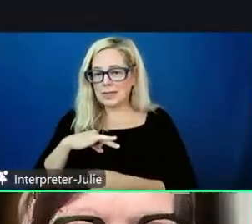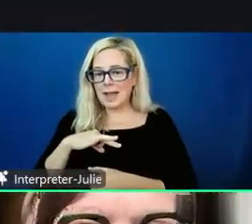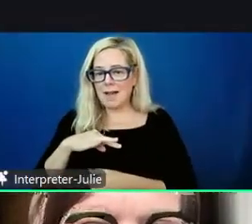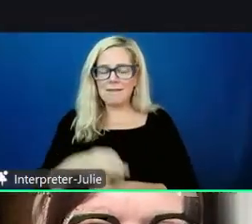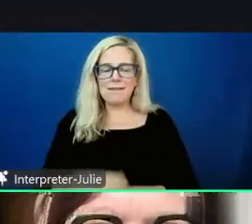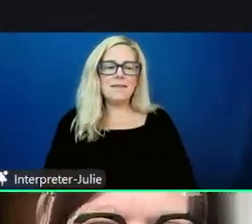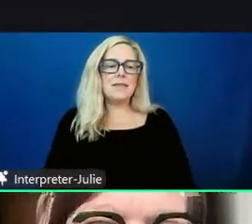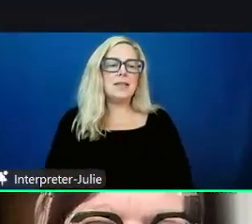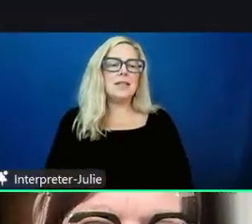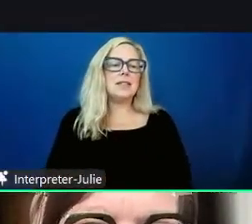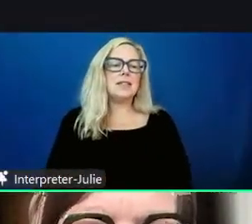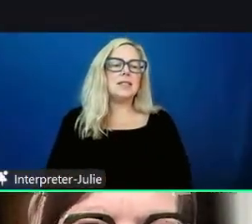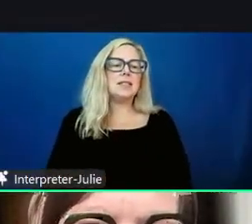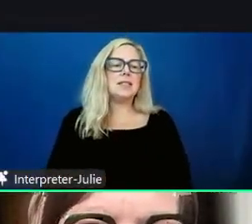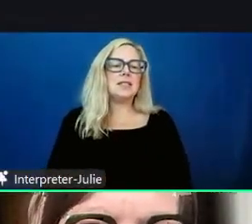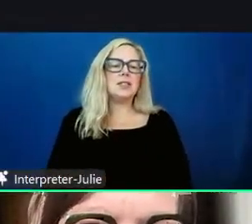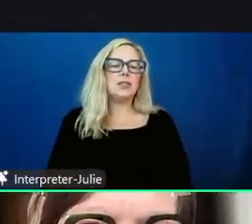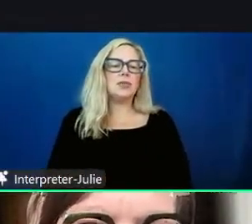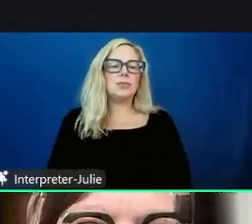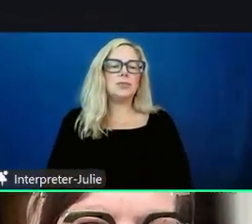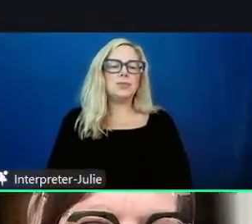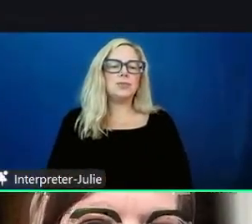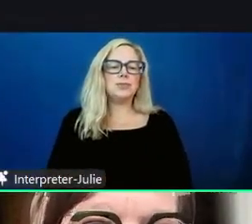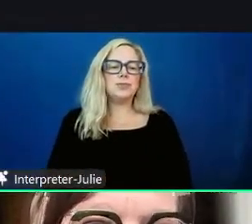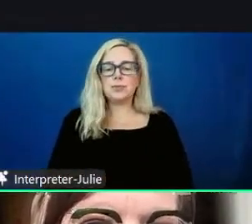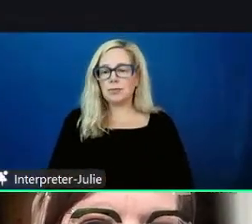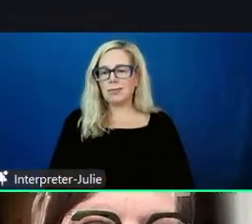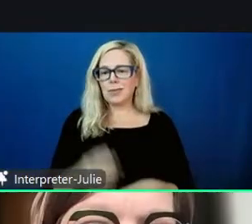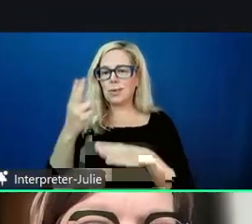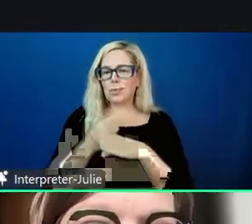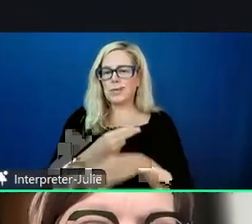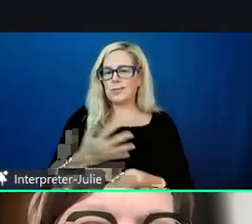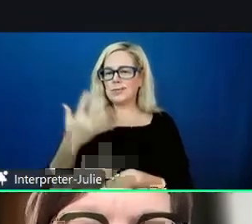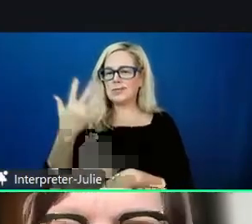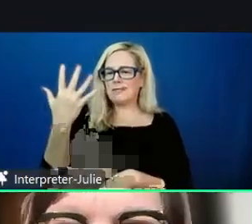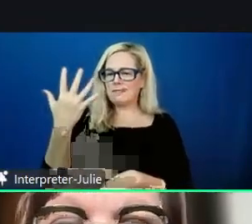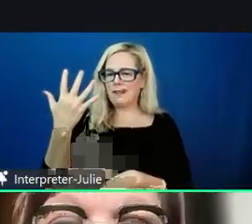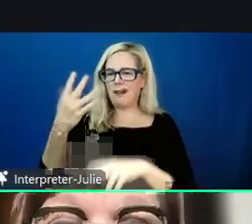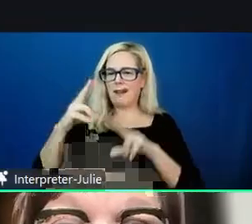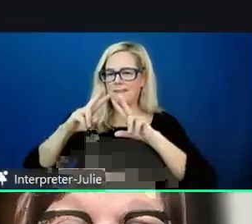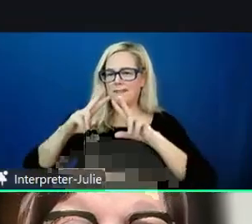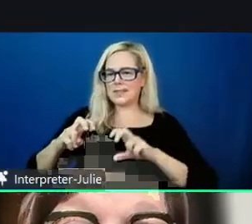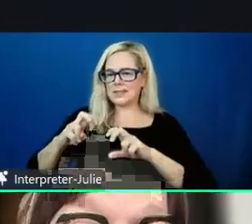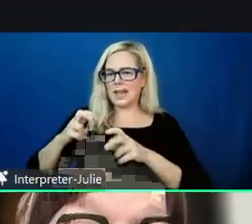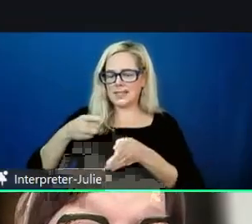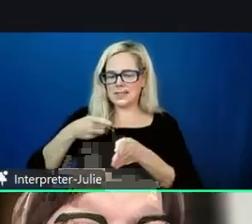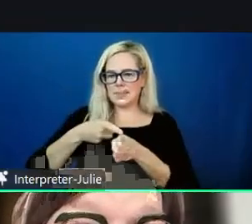In developing these, we had five assessment domains, awareness and knowledge of health disparities,